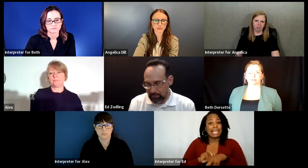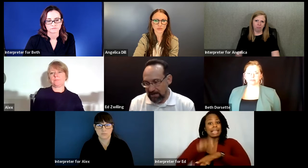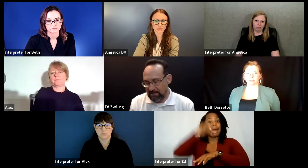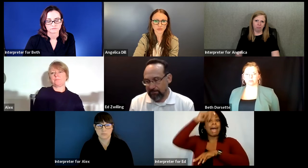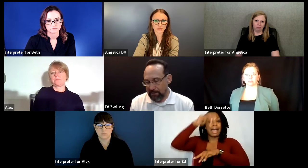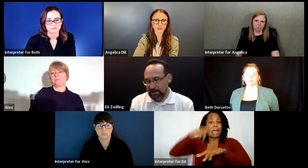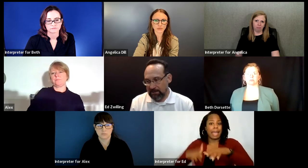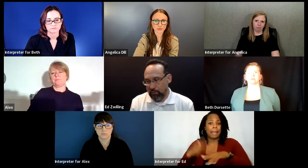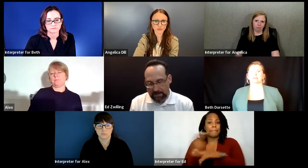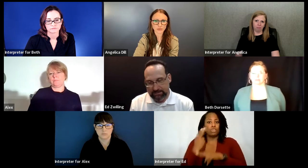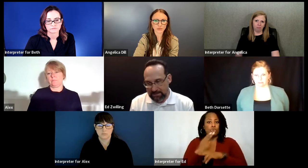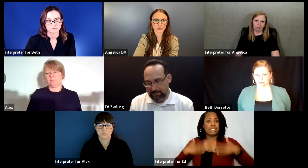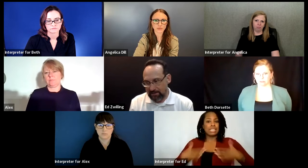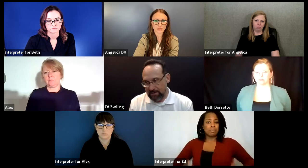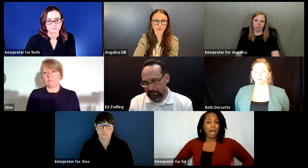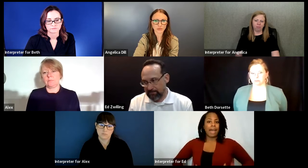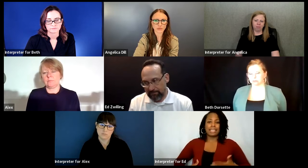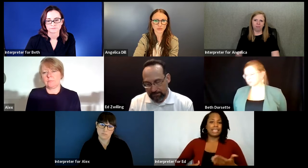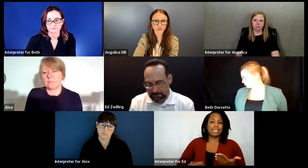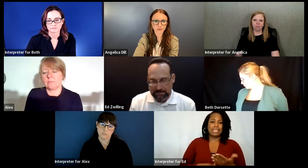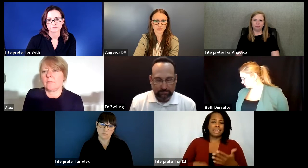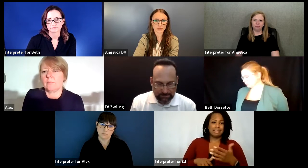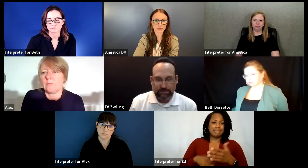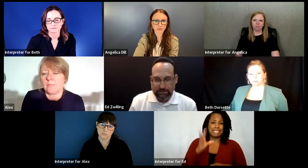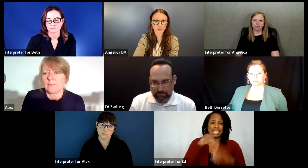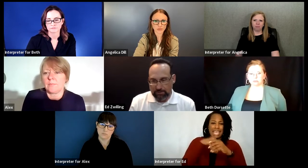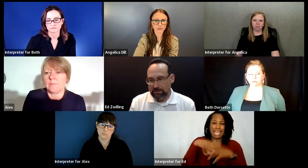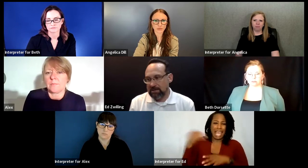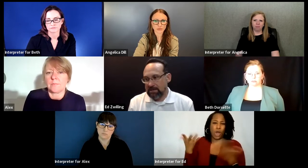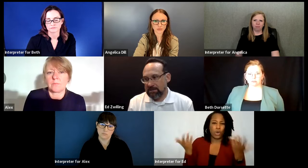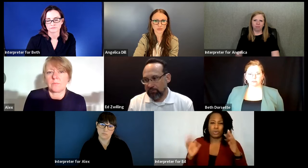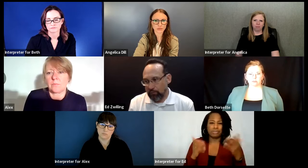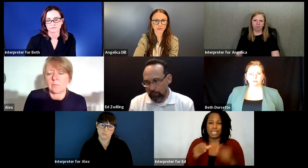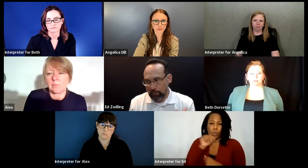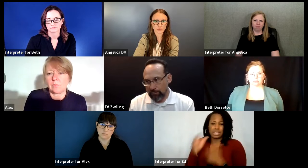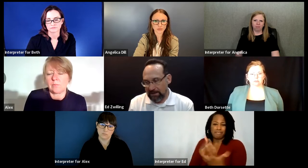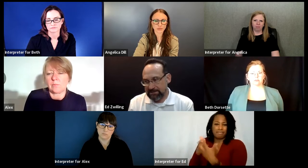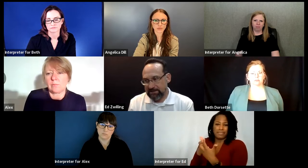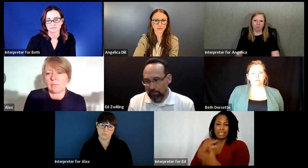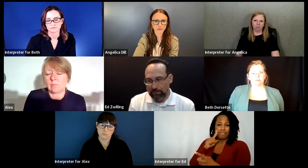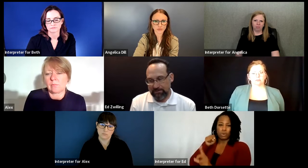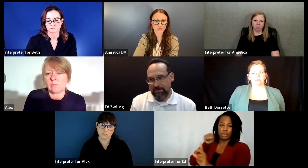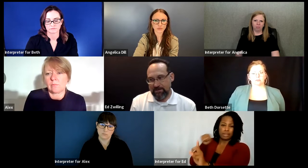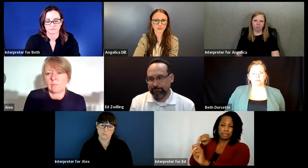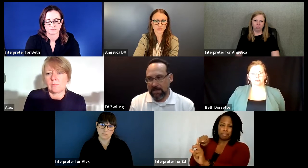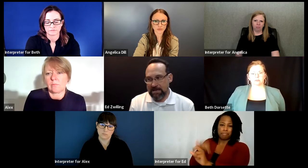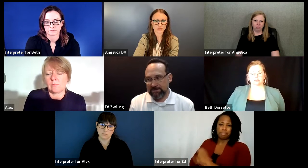body in ways that didn't suit what were in essence birth defects.